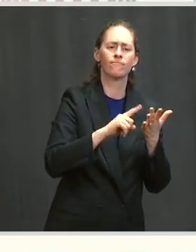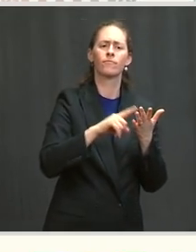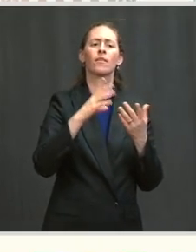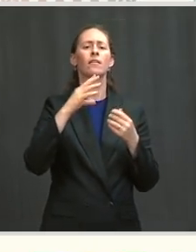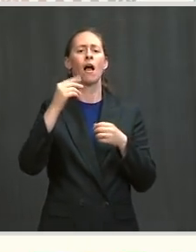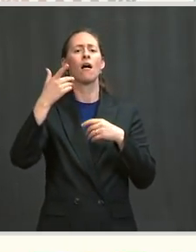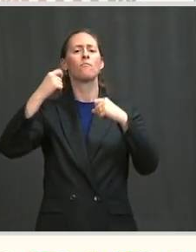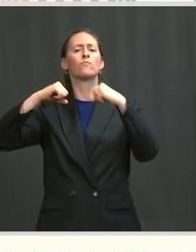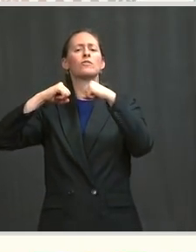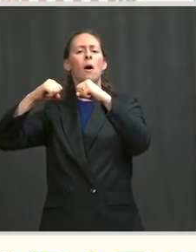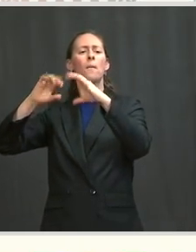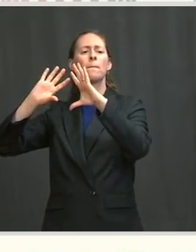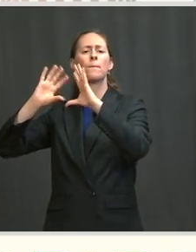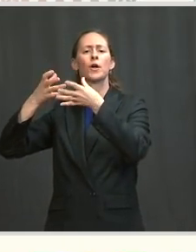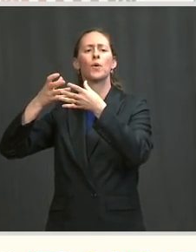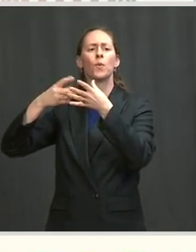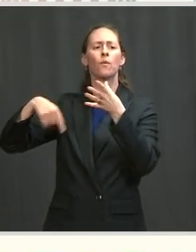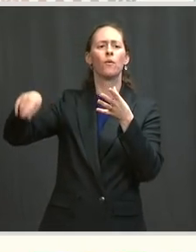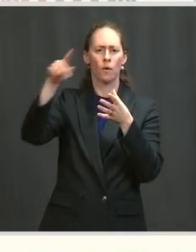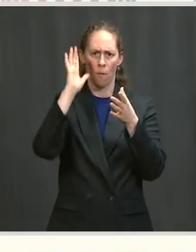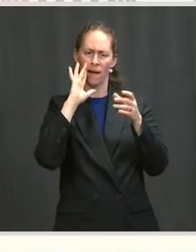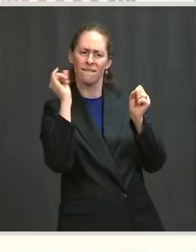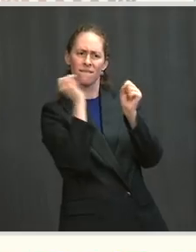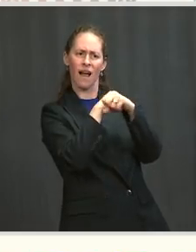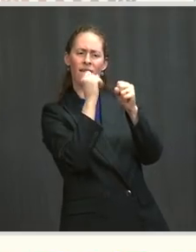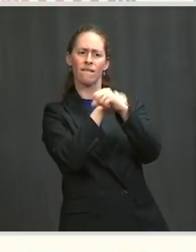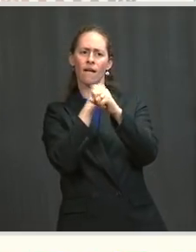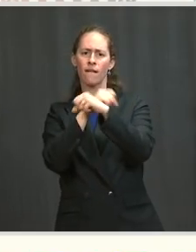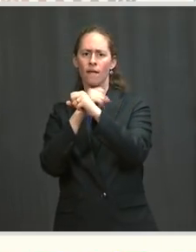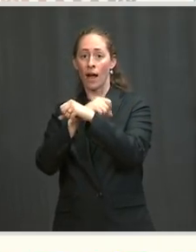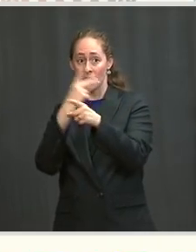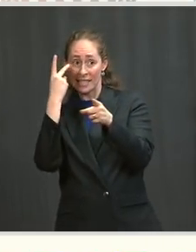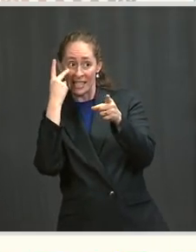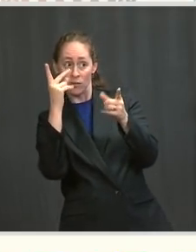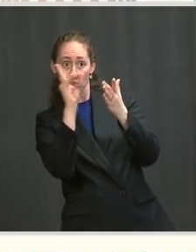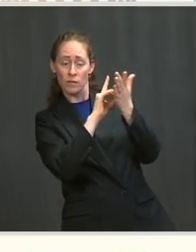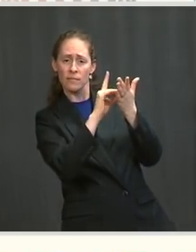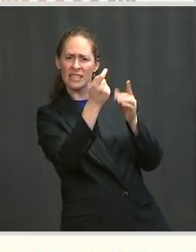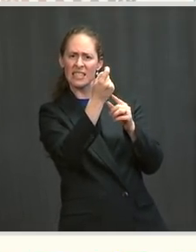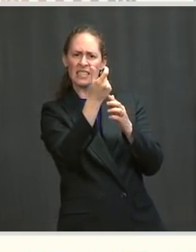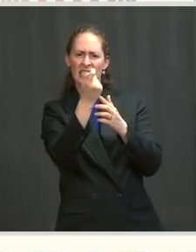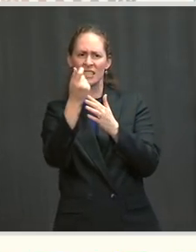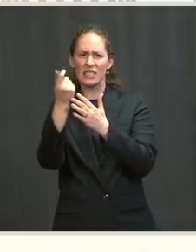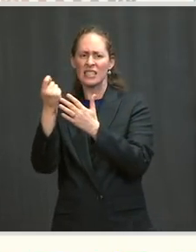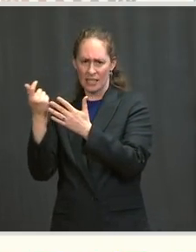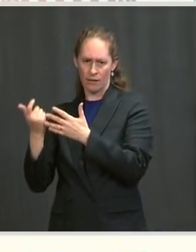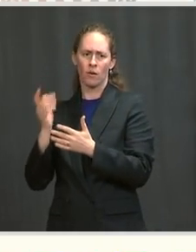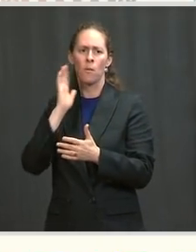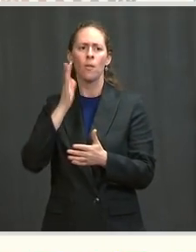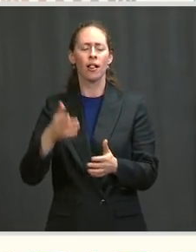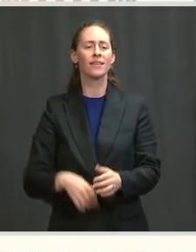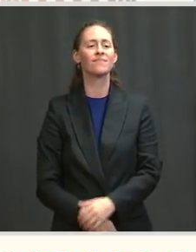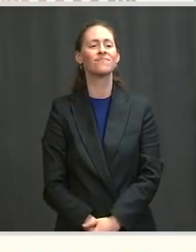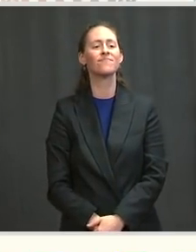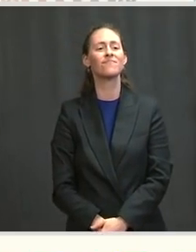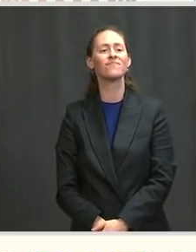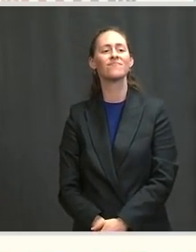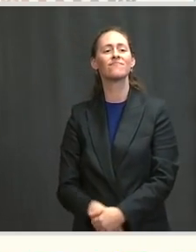against LGBTQ+ people in credit and lending. The Department of Health and Human Services announced it would protect